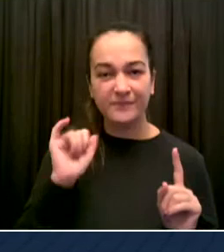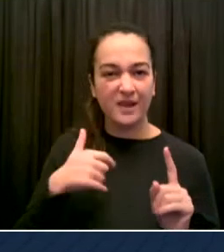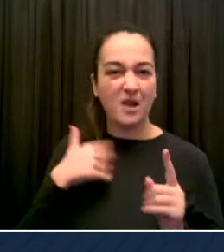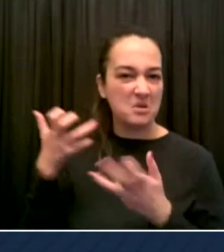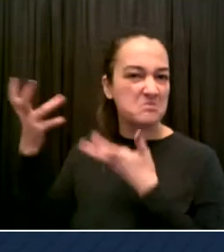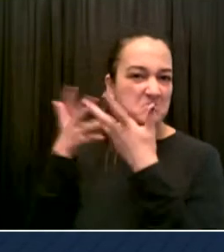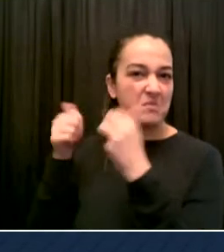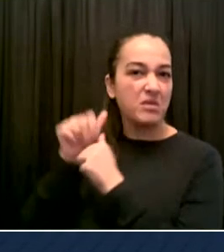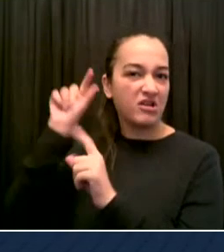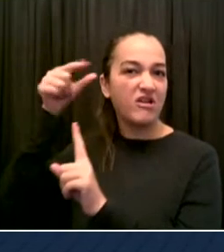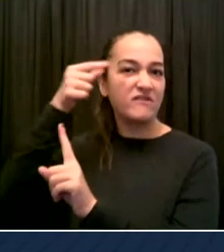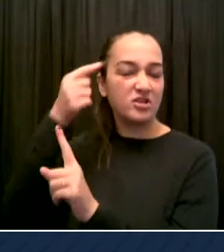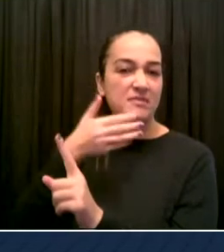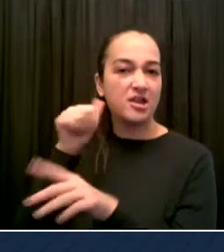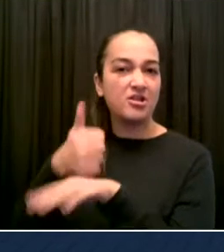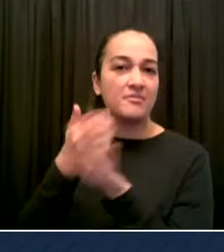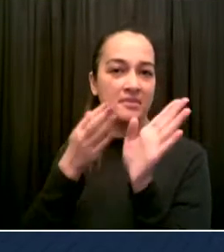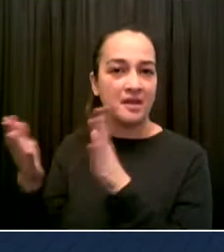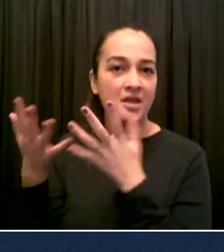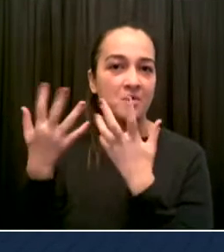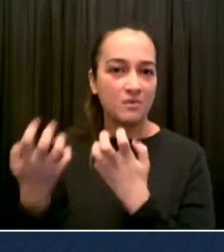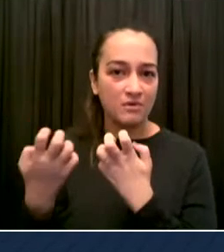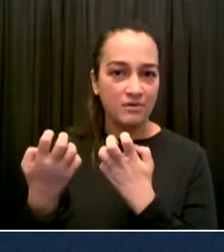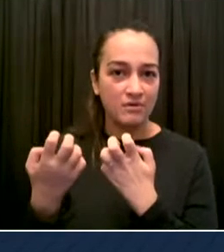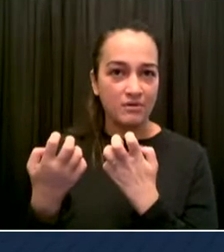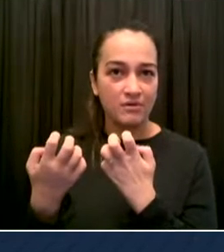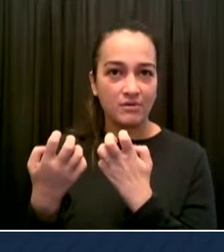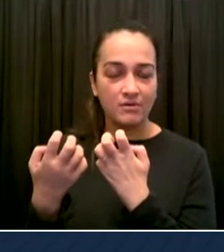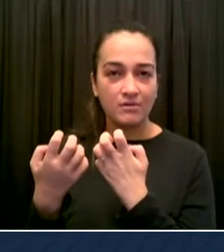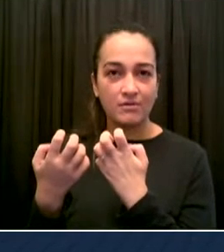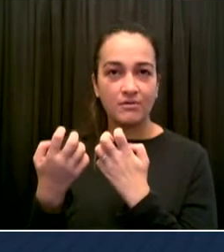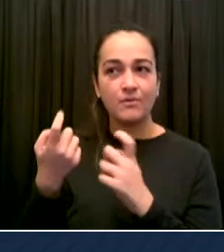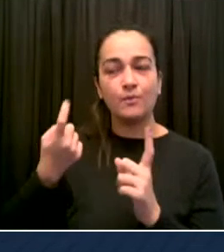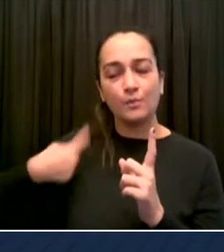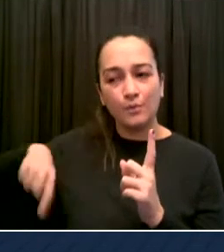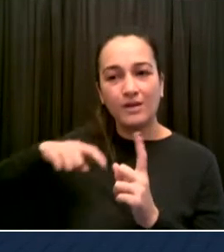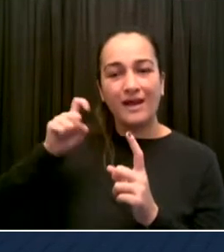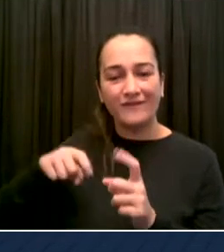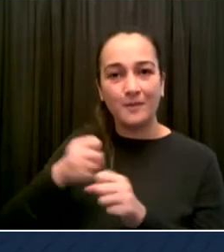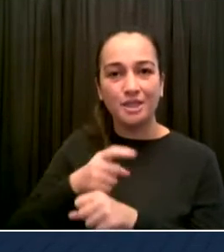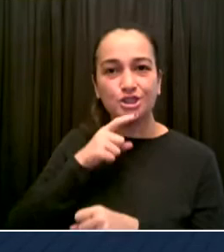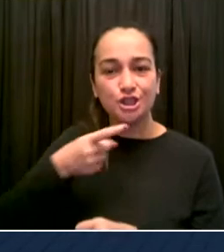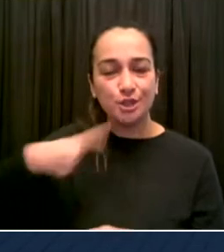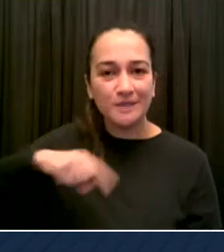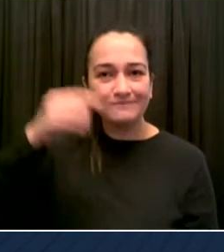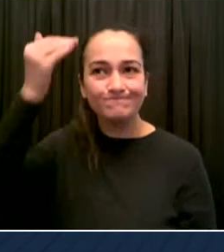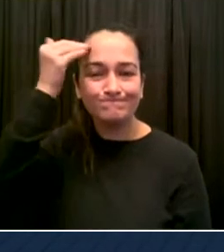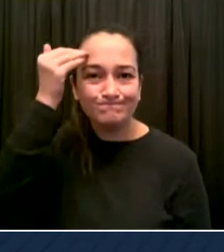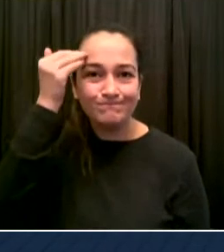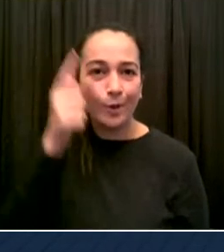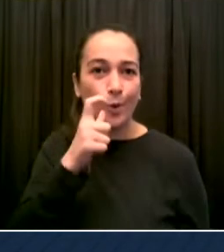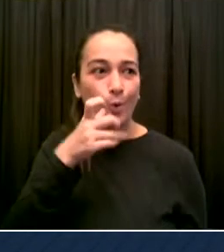JUSTICSE YESTM UP AND RUNNING. AGAIN, WITH THE COURTS NOT